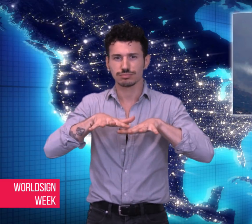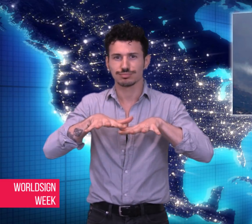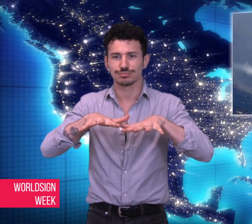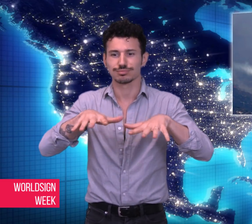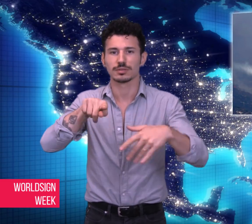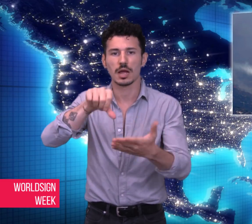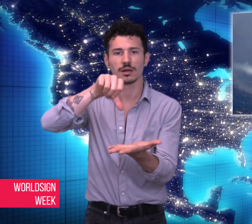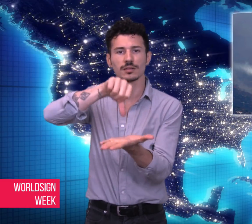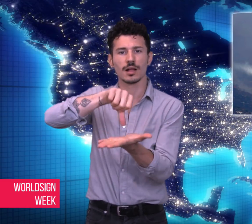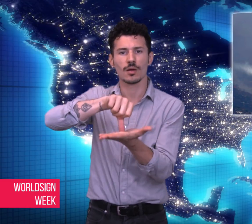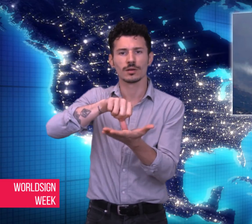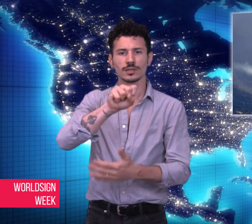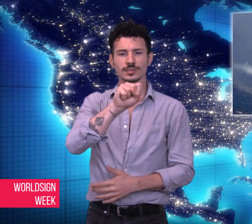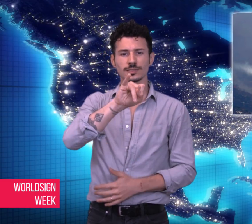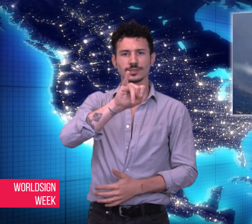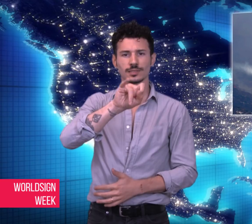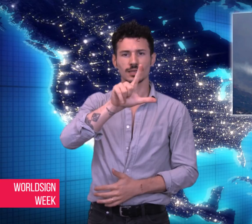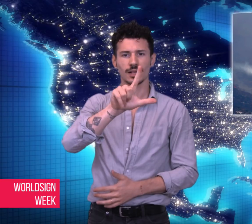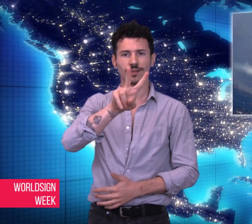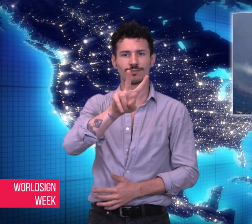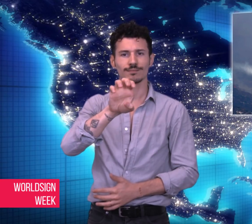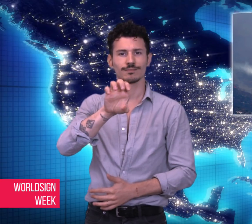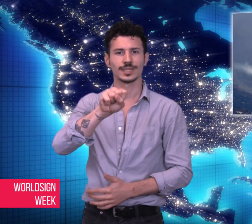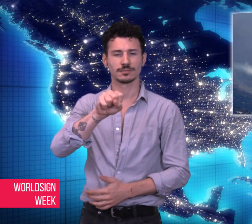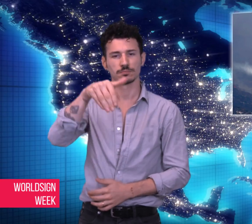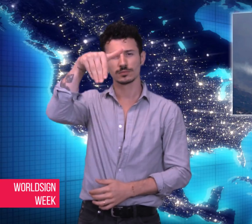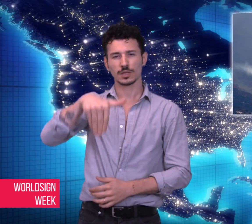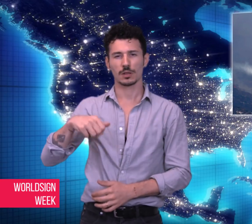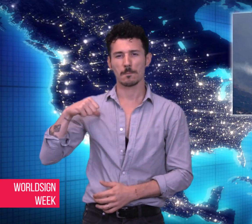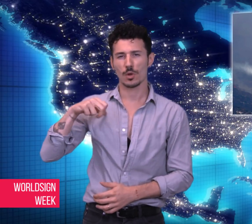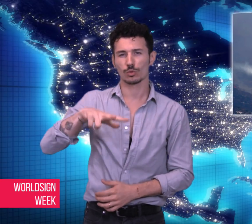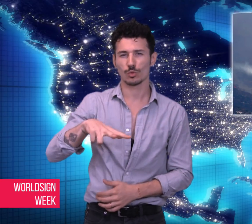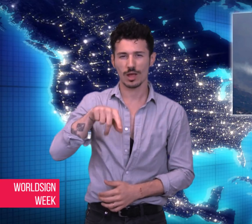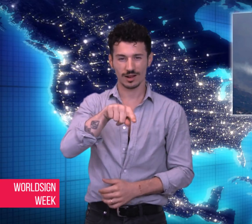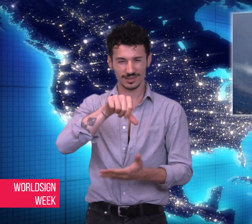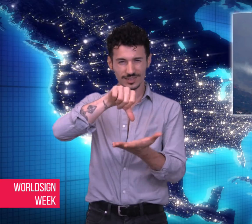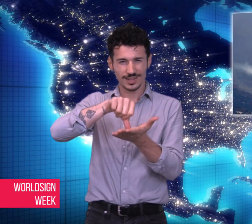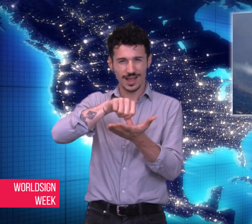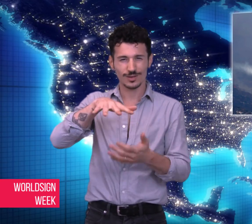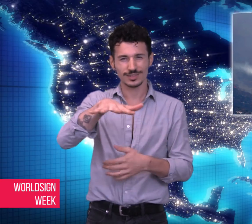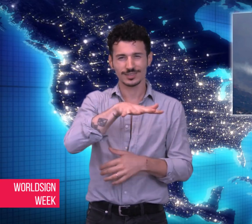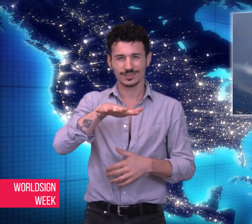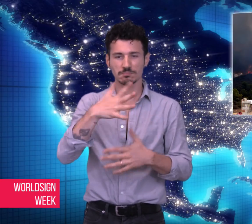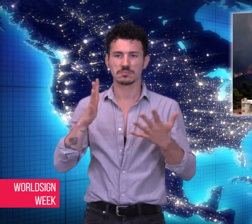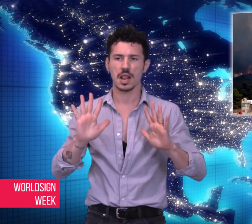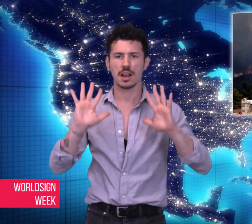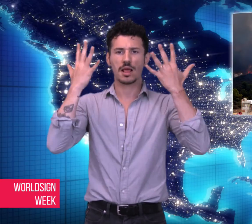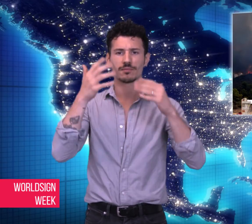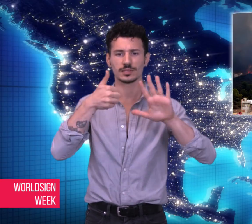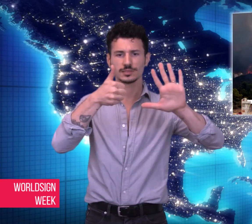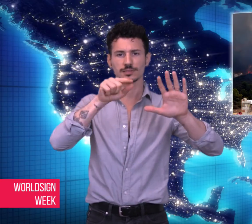southern Portugal with 6,000 residents. People have been evacuated